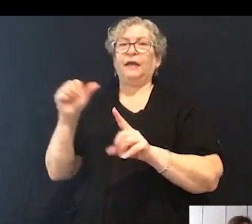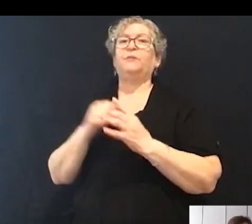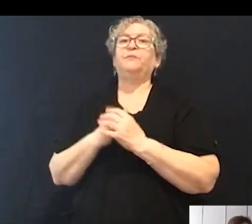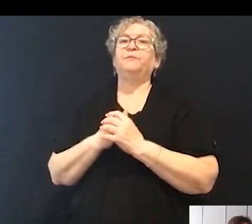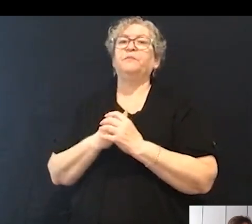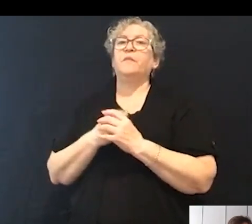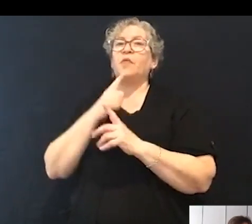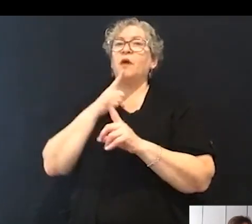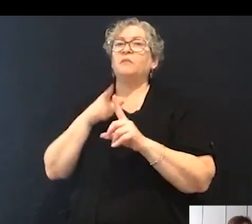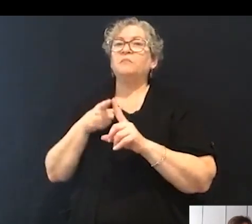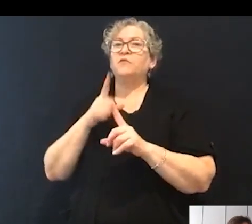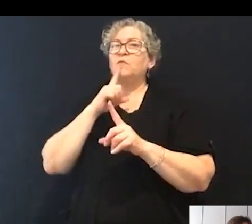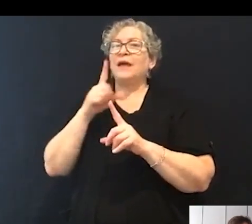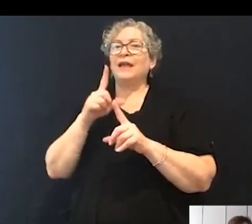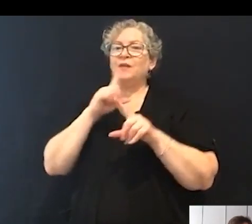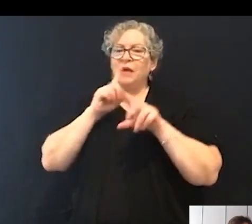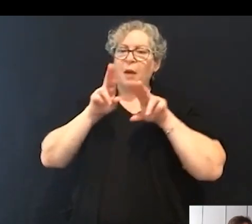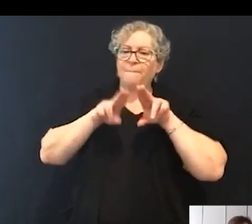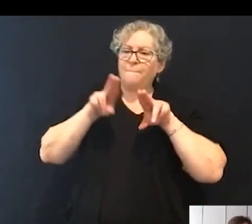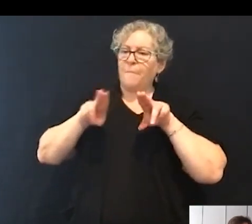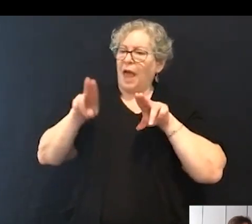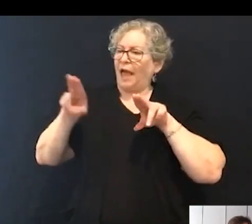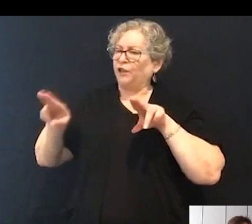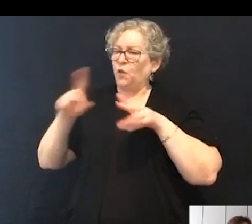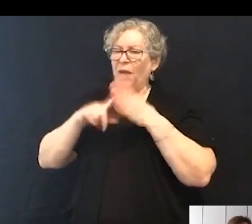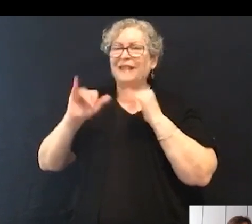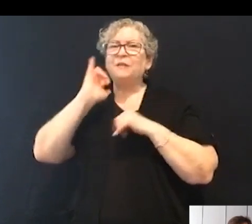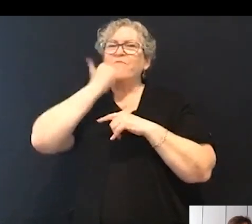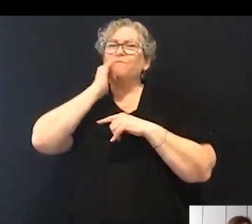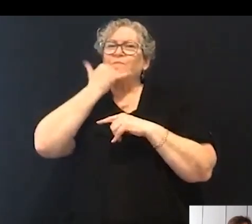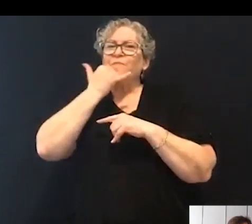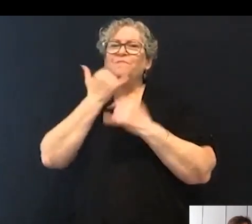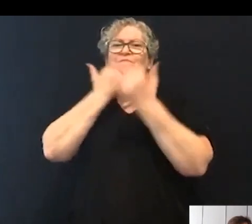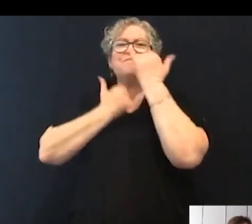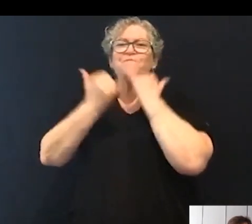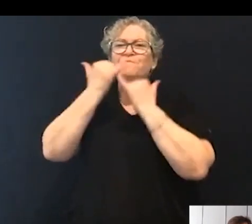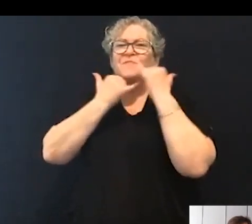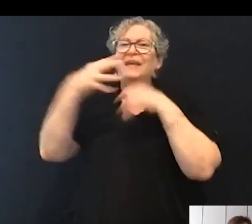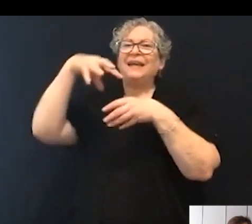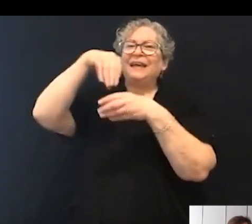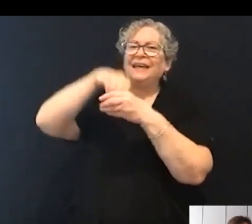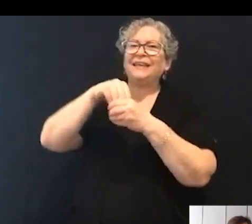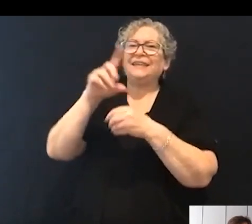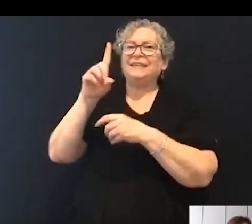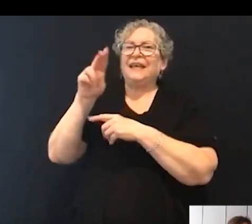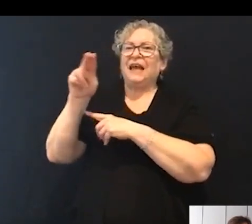They are more or less patching mutations, the errors in the DNA.